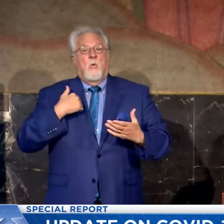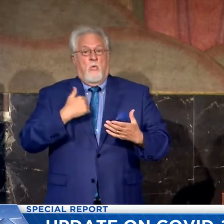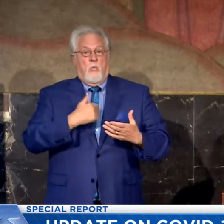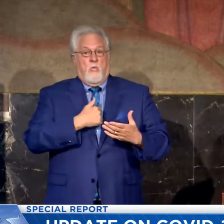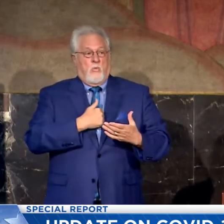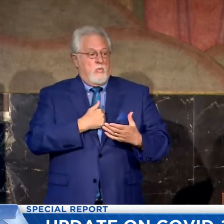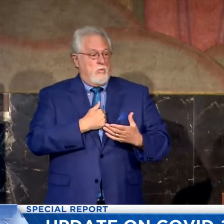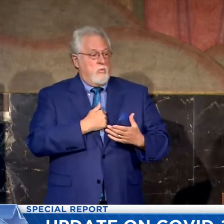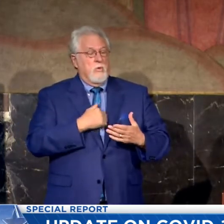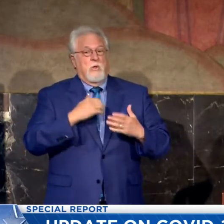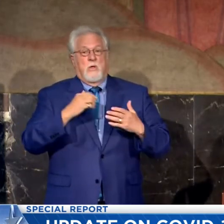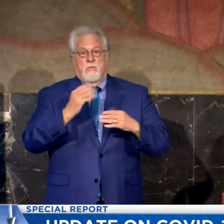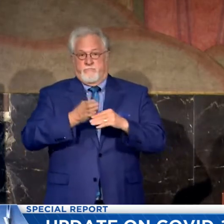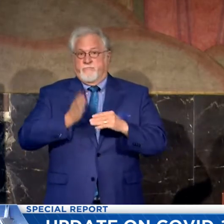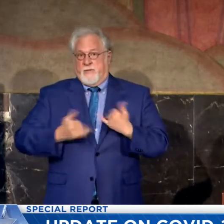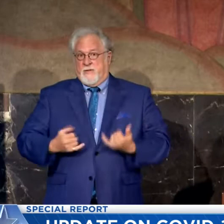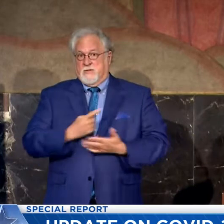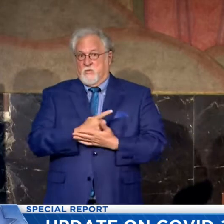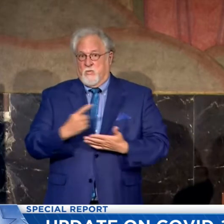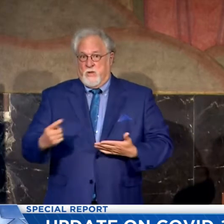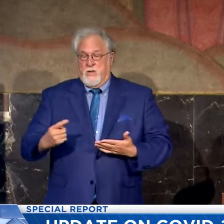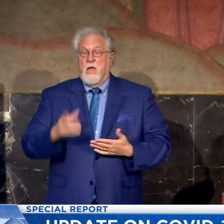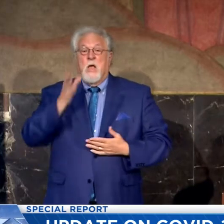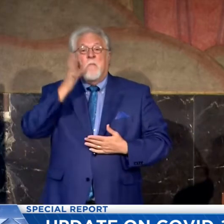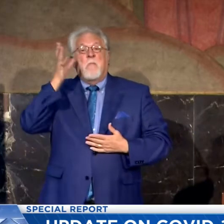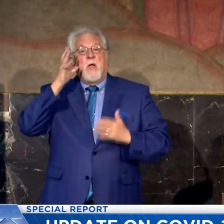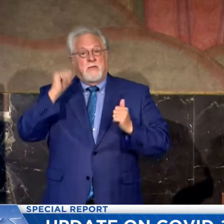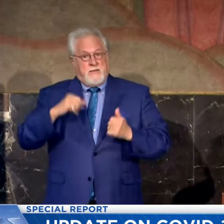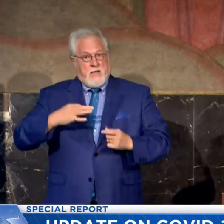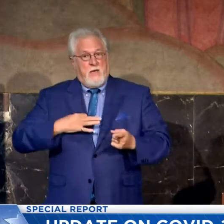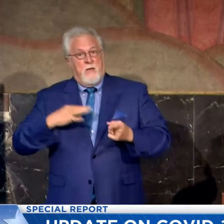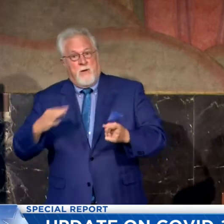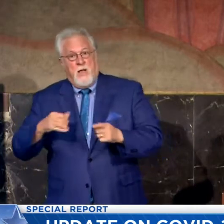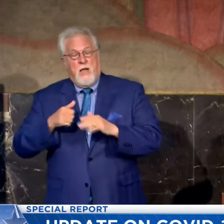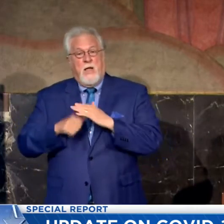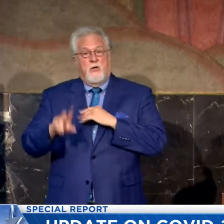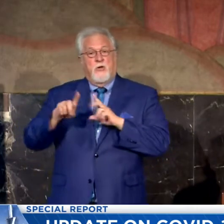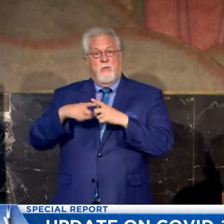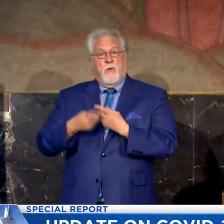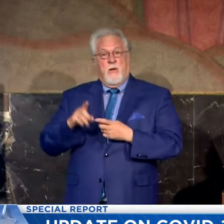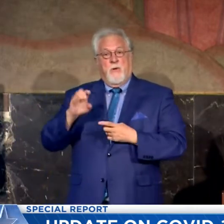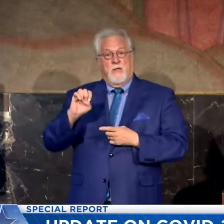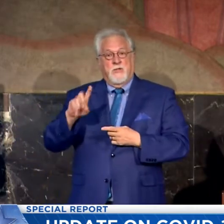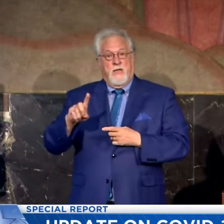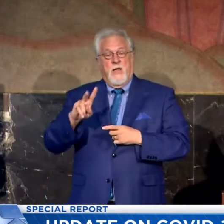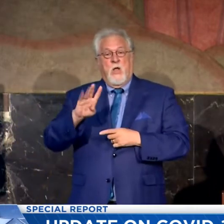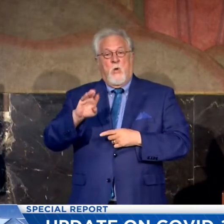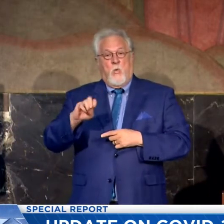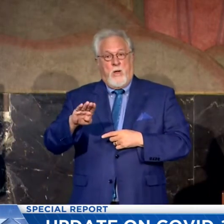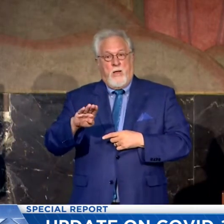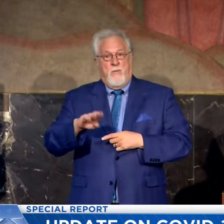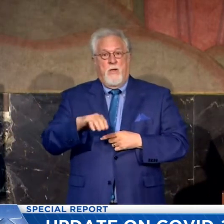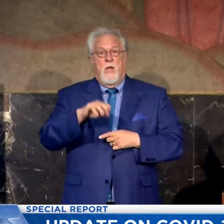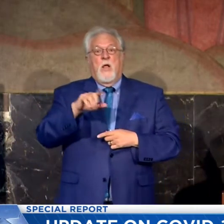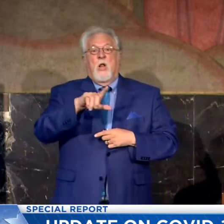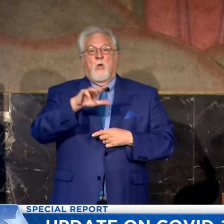PROCESSED. THIS IS MORE THAN HALF OF THE ELIGIBLE POPULATION. THAT HAS BEEN ABLE TO GET DONE